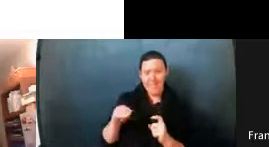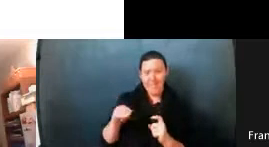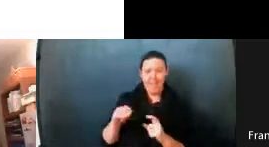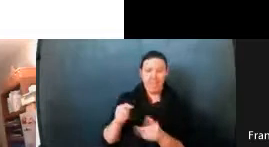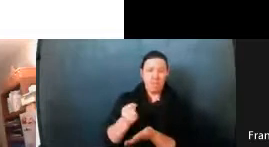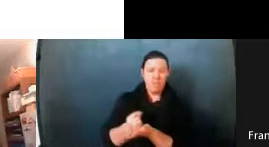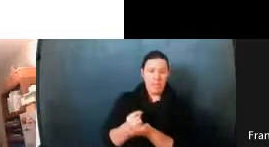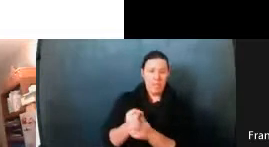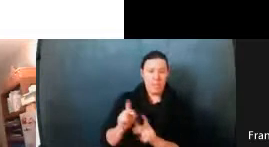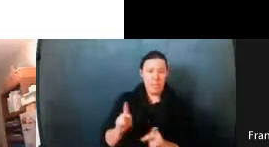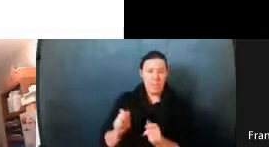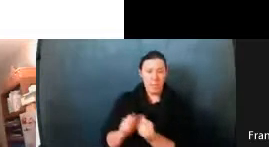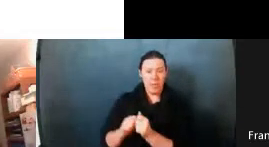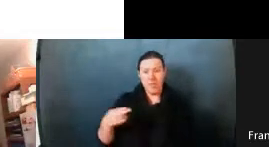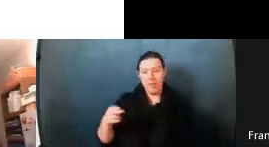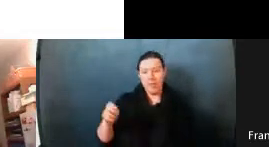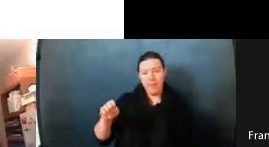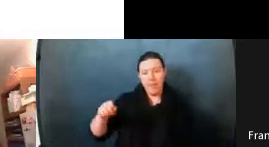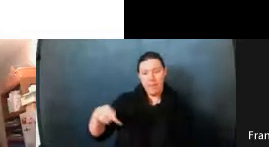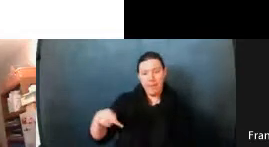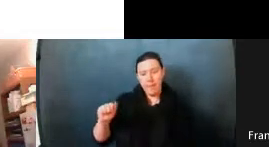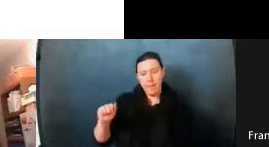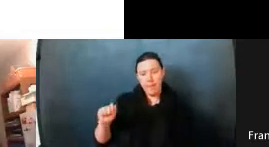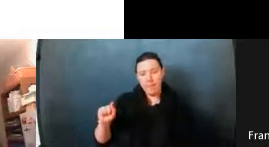for hepatitis C at our King County Needle Exchange.